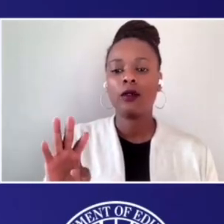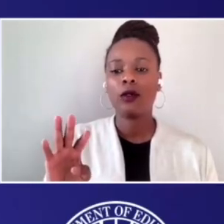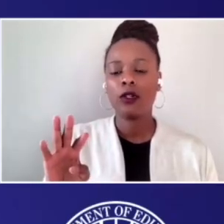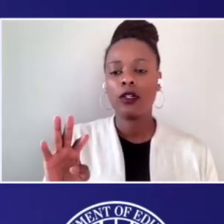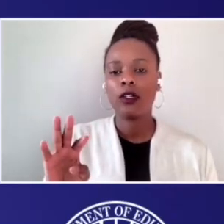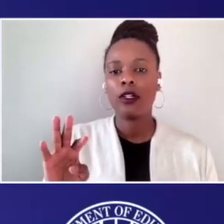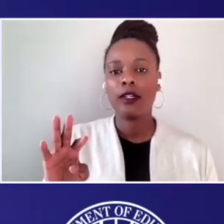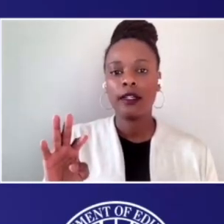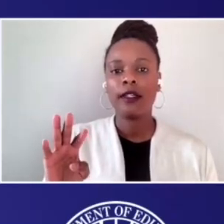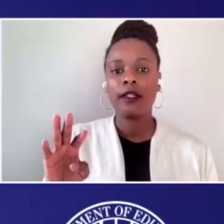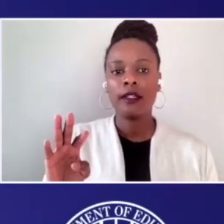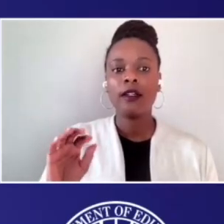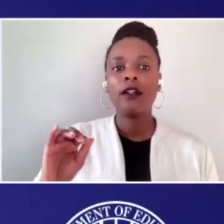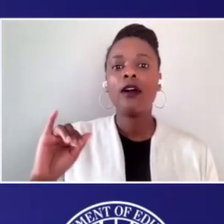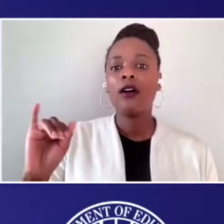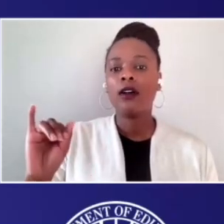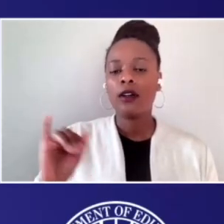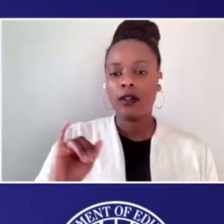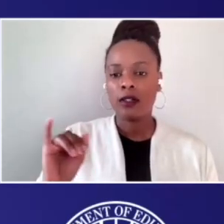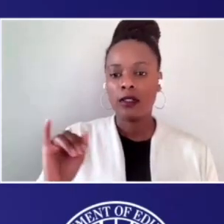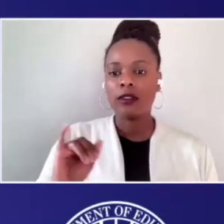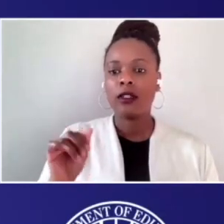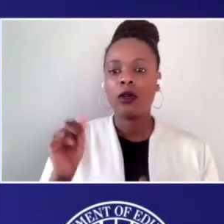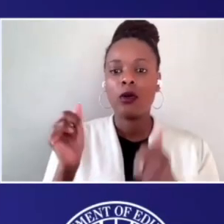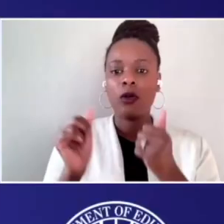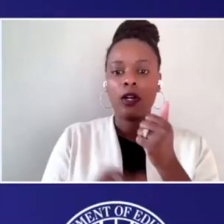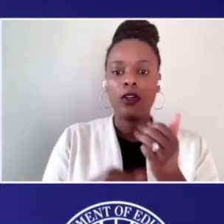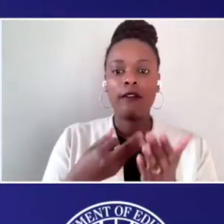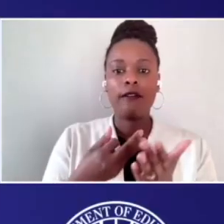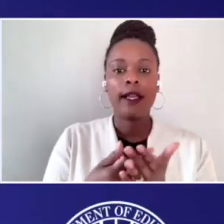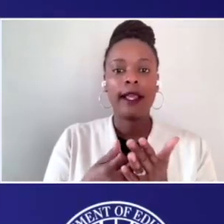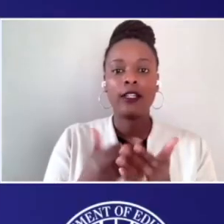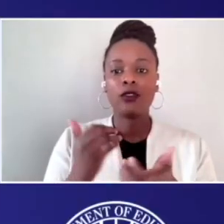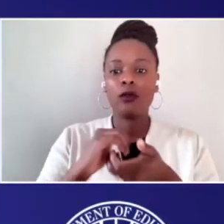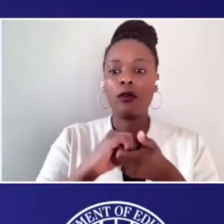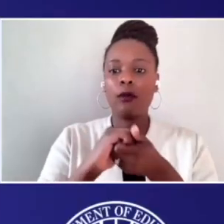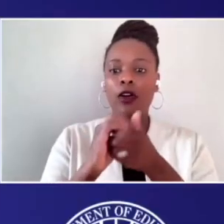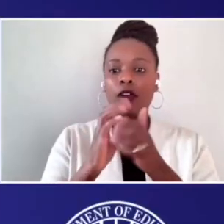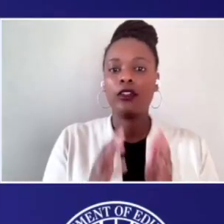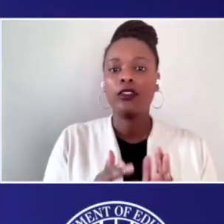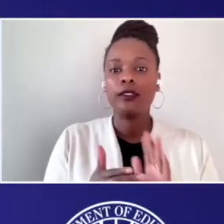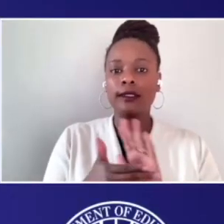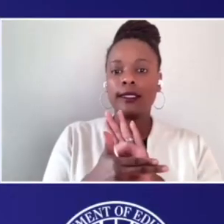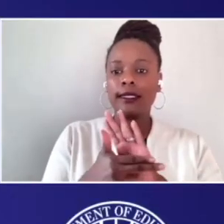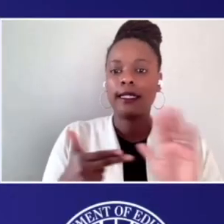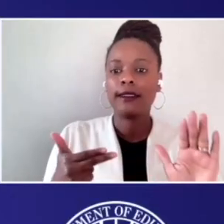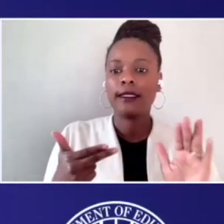Also as under the financial partners designation is FP-08-04,